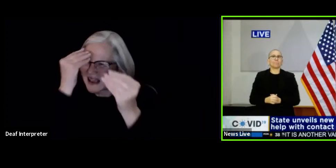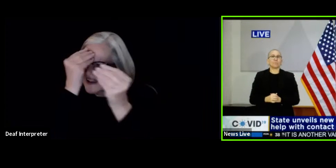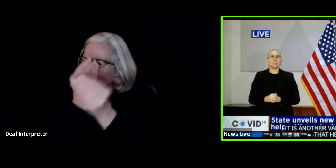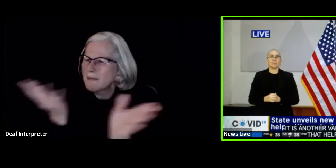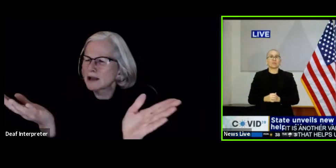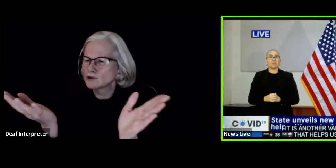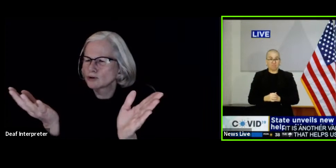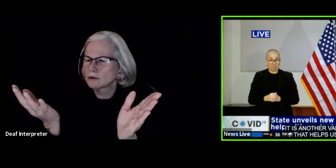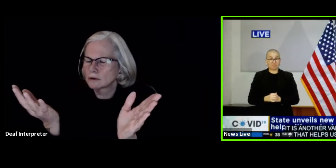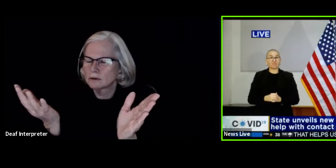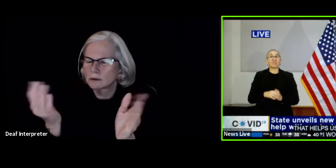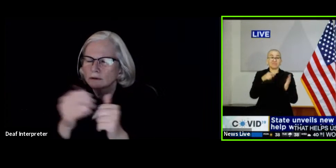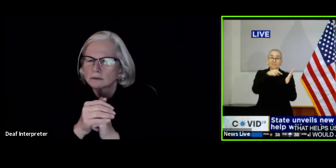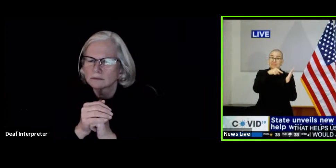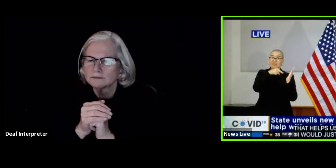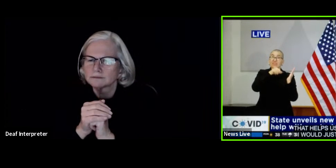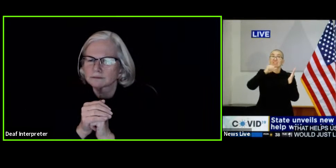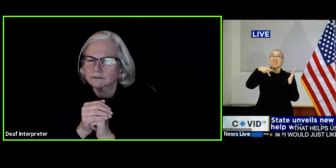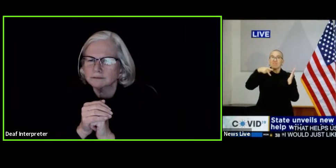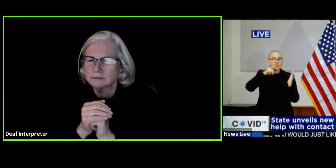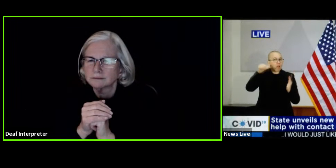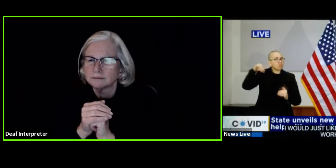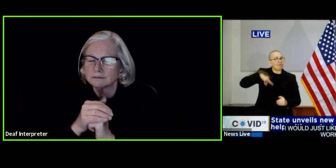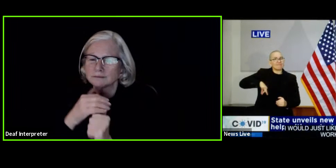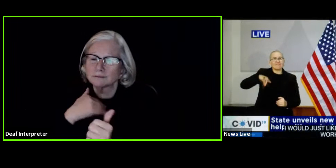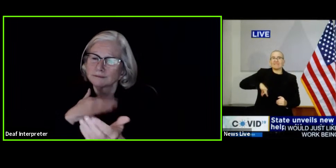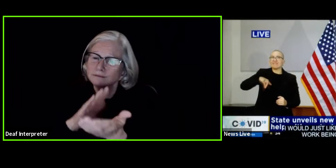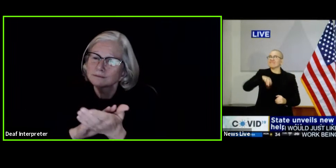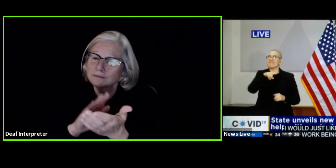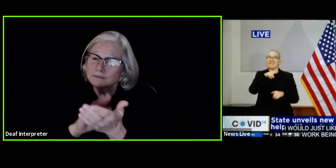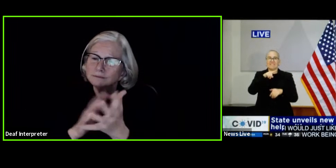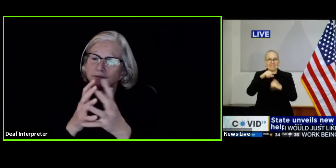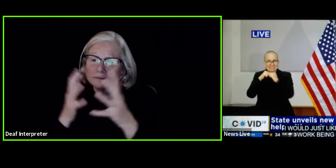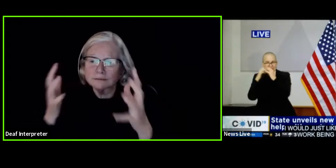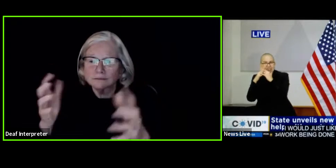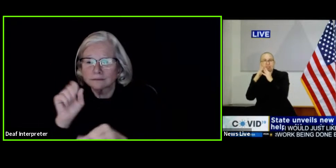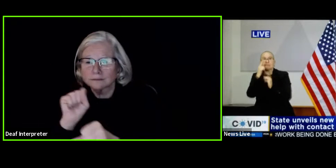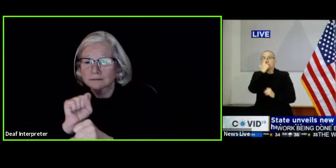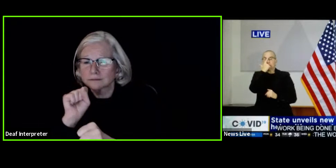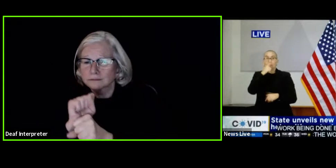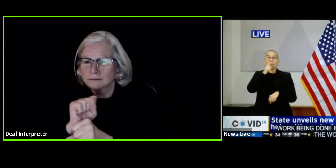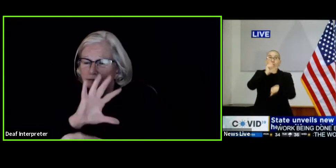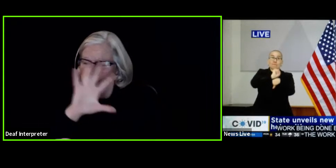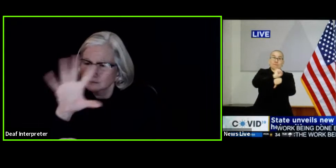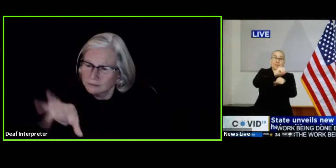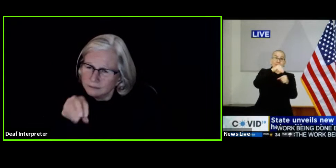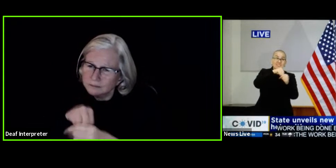THE WORK THAT'S BEING DONE BY BUSINESSES, THE WORK THAT'S BEING DONE INSIDE STATE GOVERNMENT TO ENSURE THAT FOLKS HAVE THE